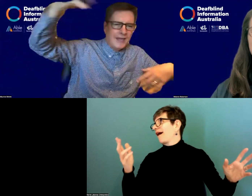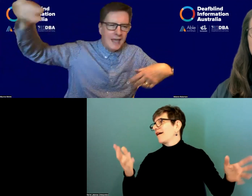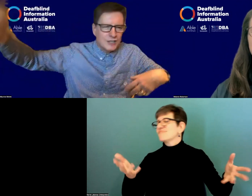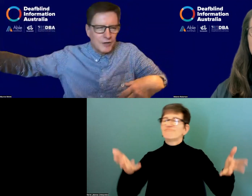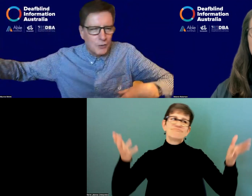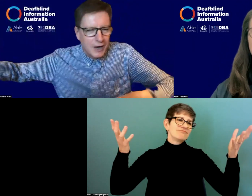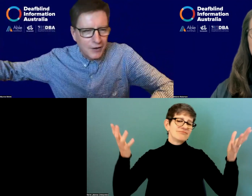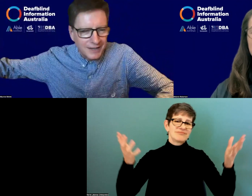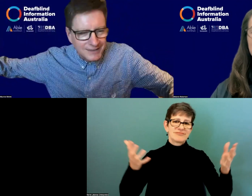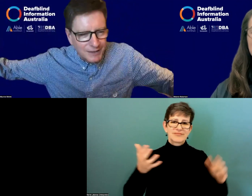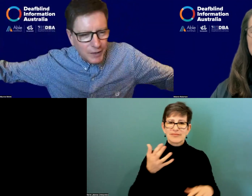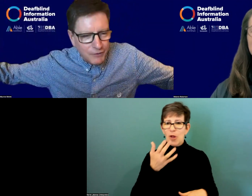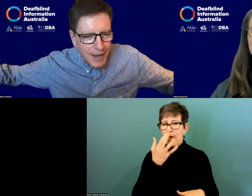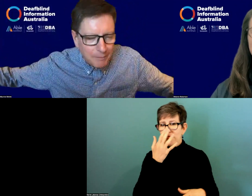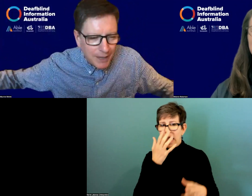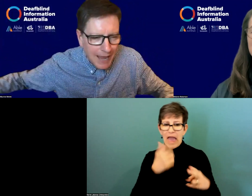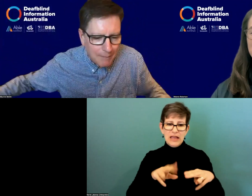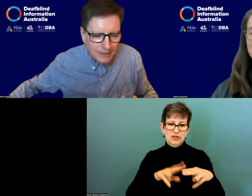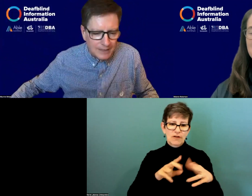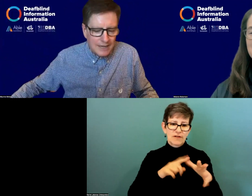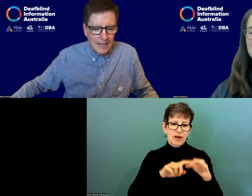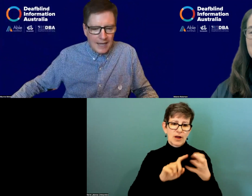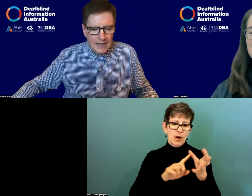The age of Aquarius and whatever happened, happened.